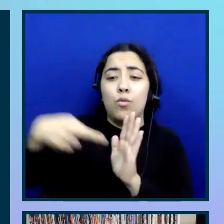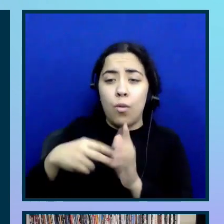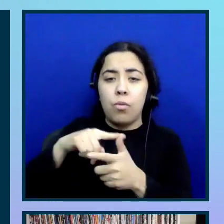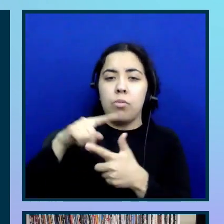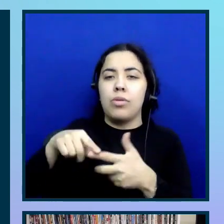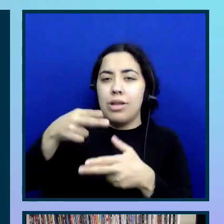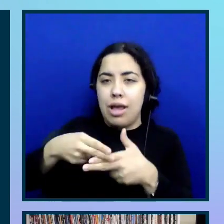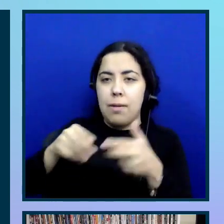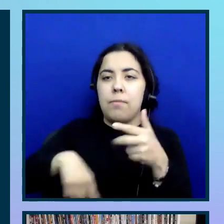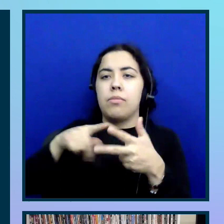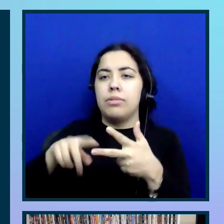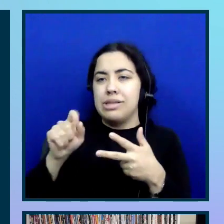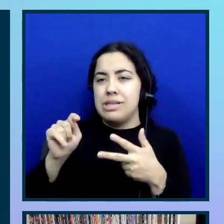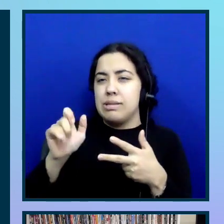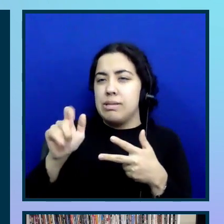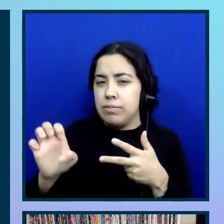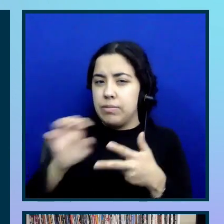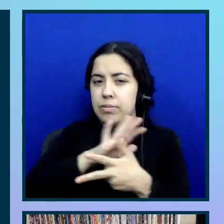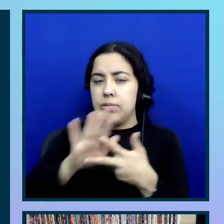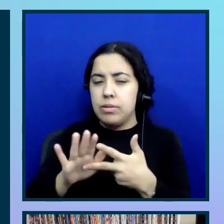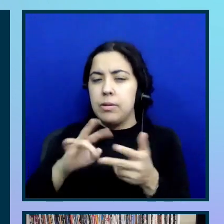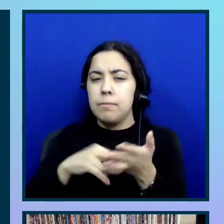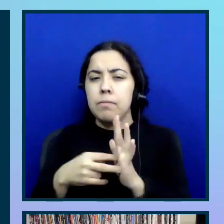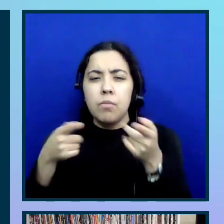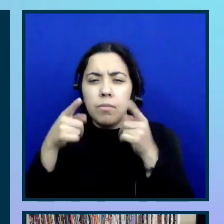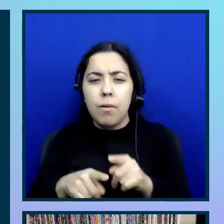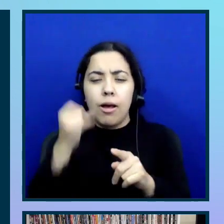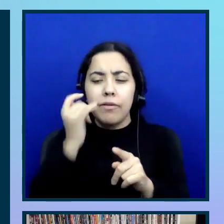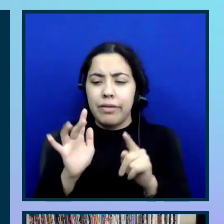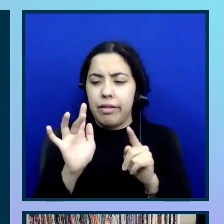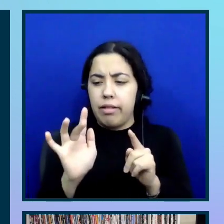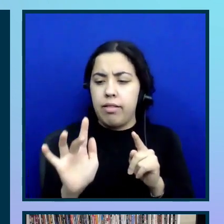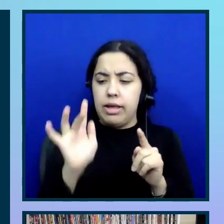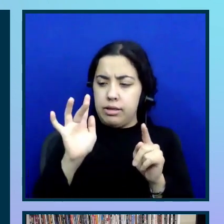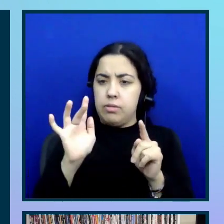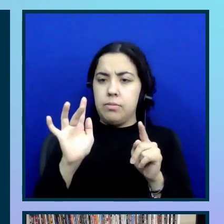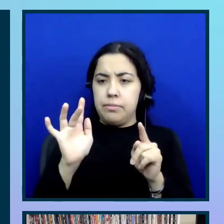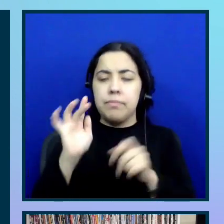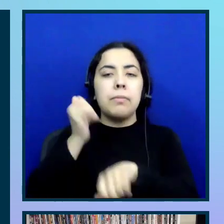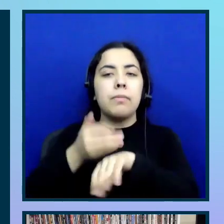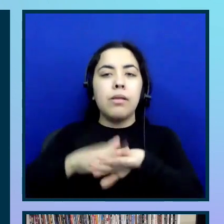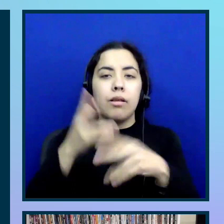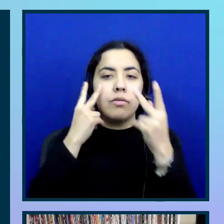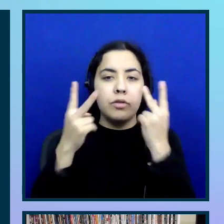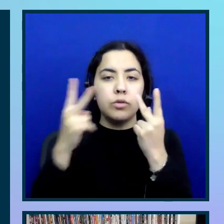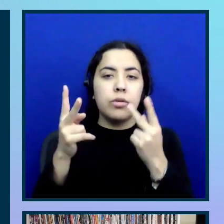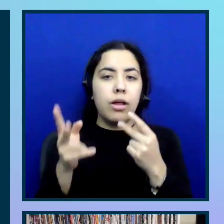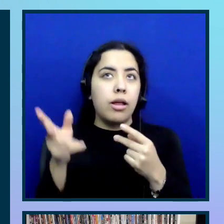So affordances or hints as to what might happen on click are based on the visual and oral user experience.